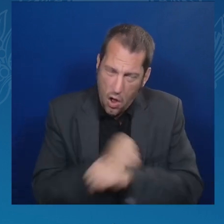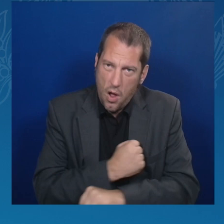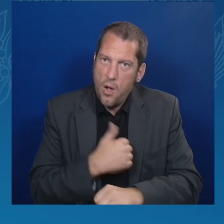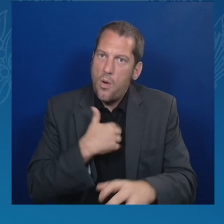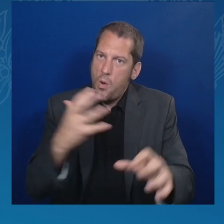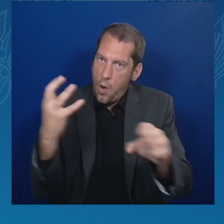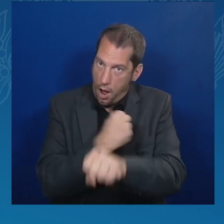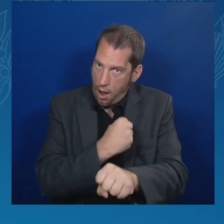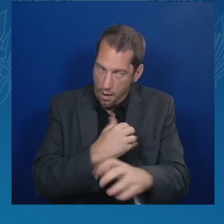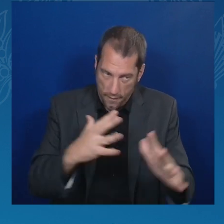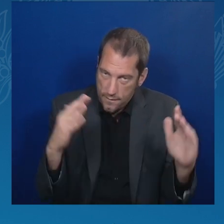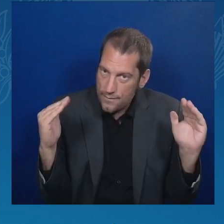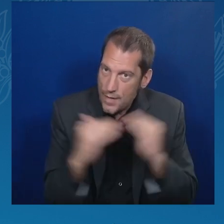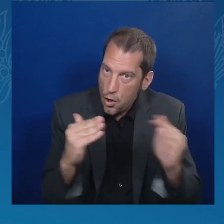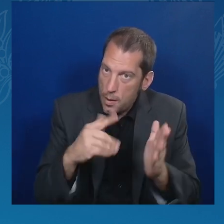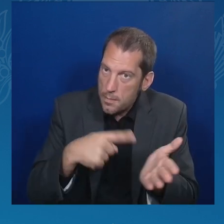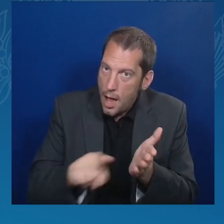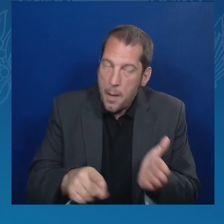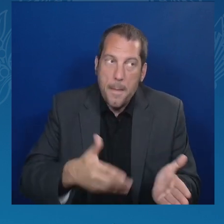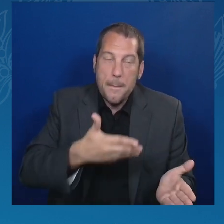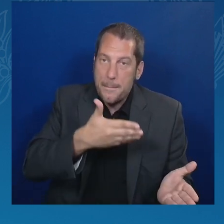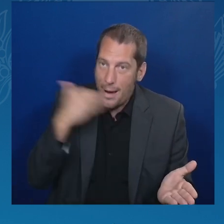Through the power of the collective,